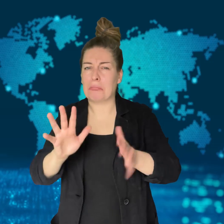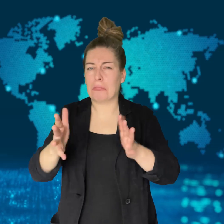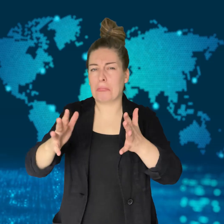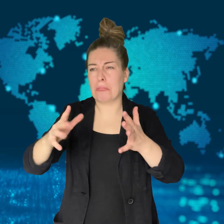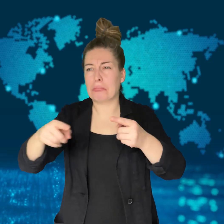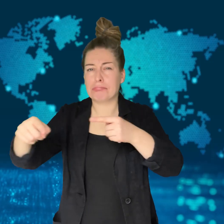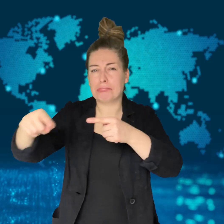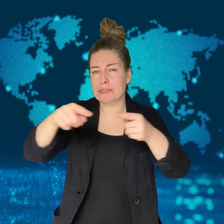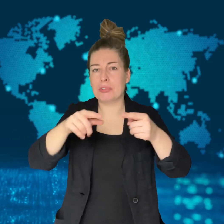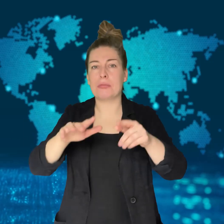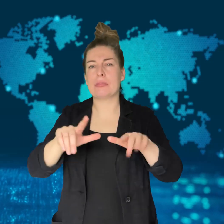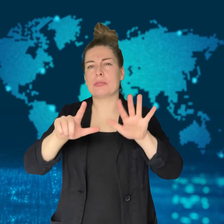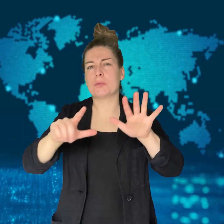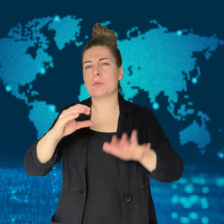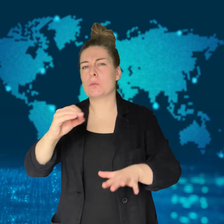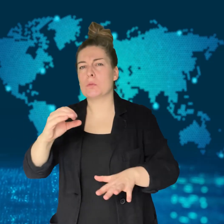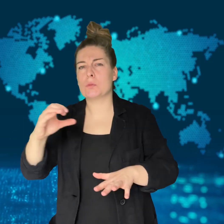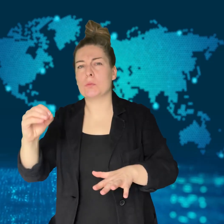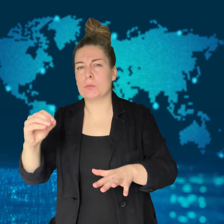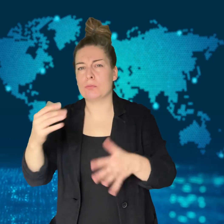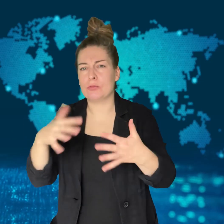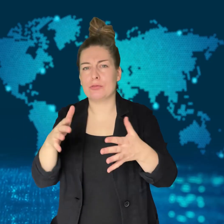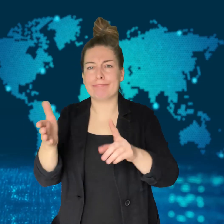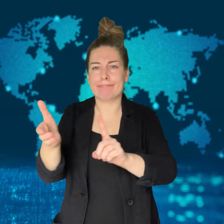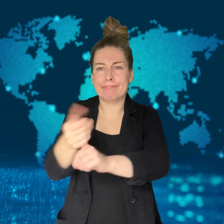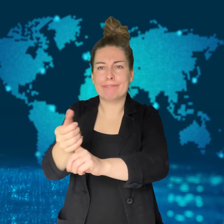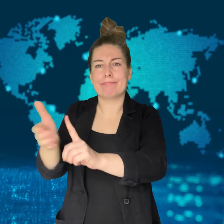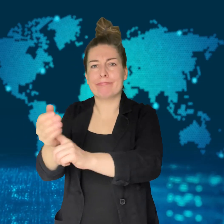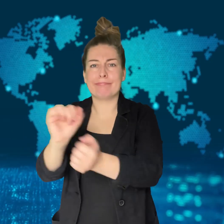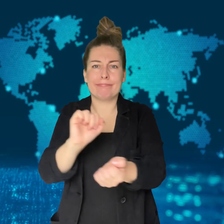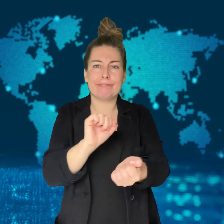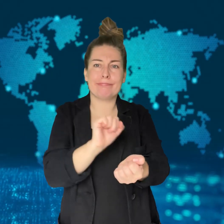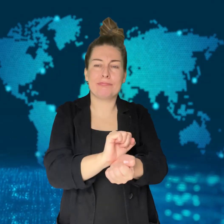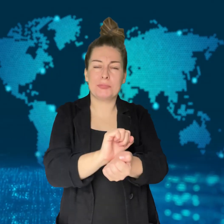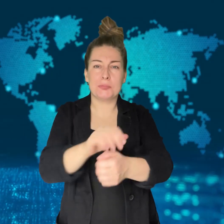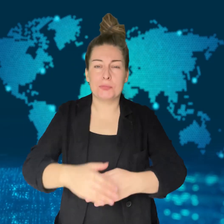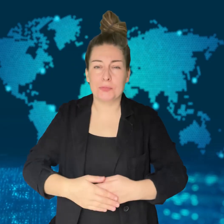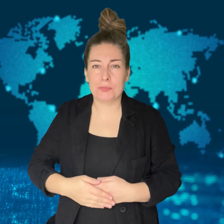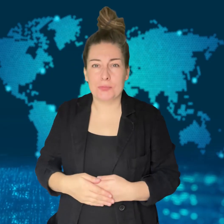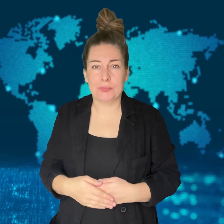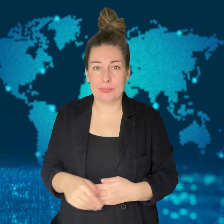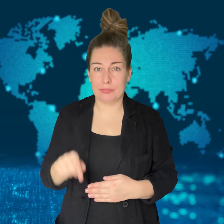Hundreds of others - as many as 700 according to